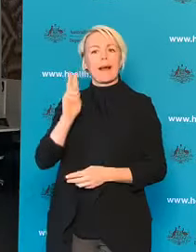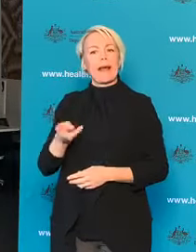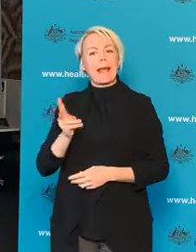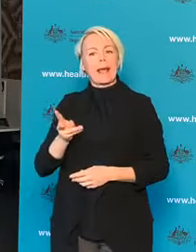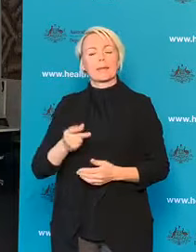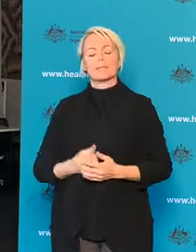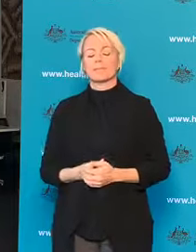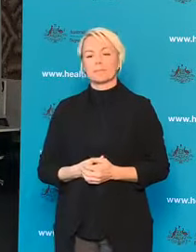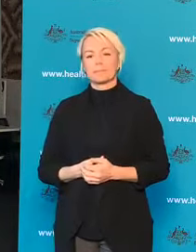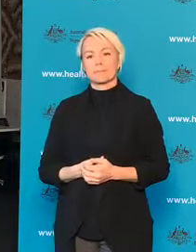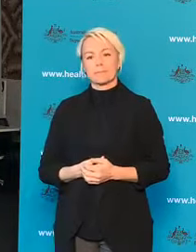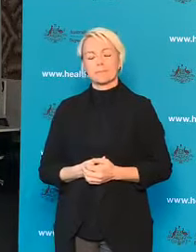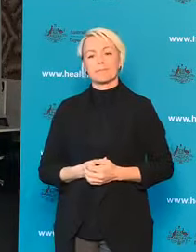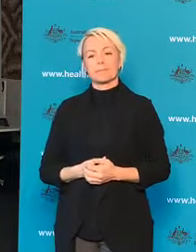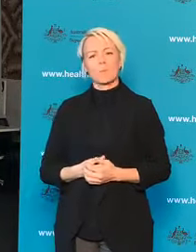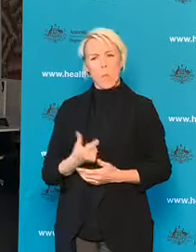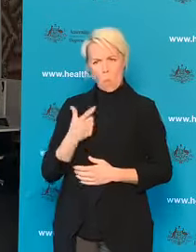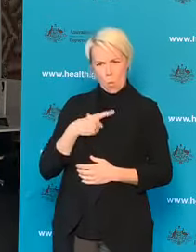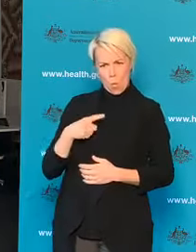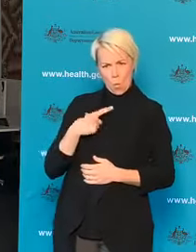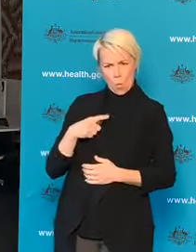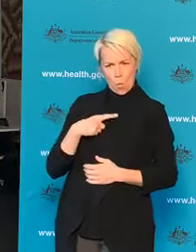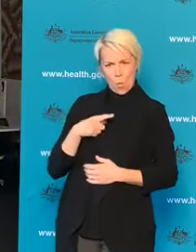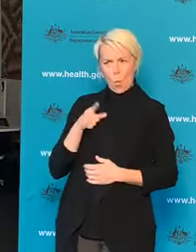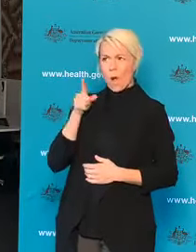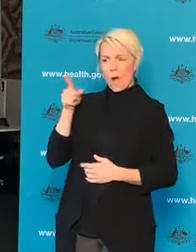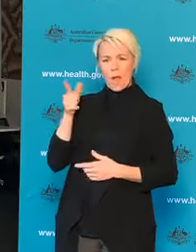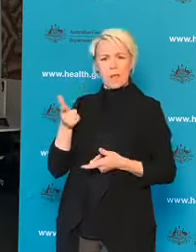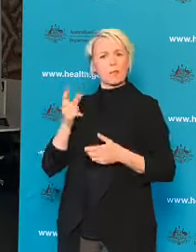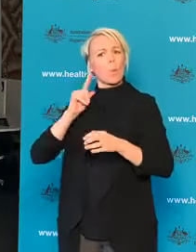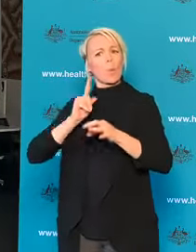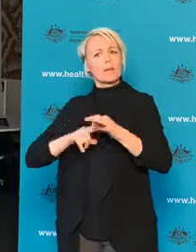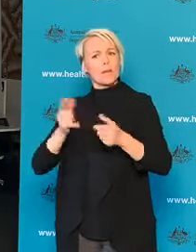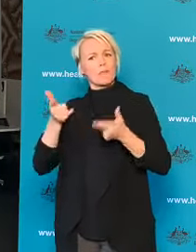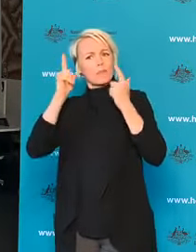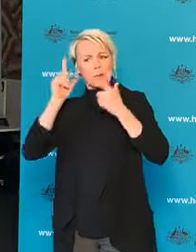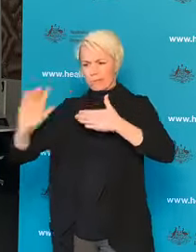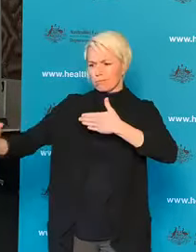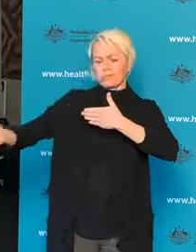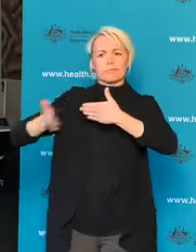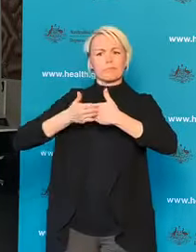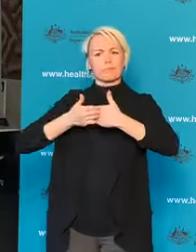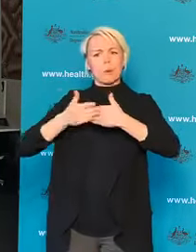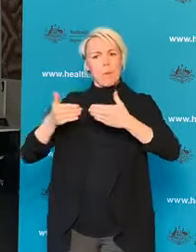the medical reason for closing the borders to the ACT which has had no community transmission?